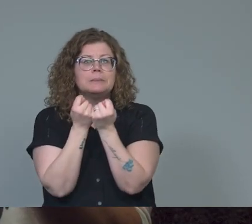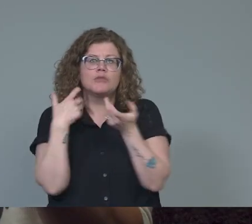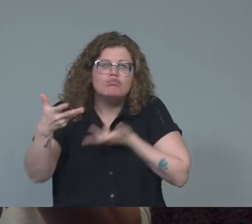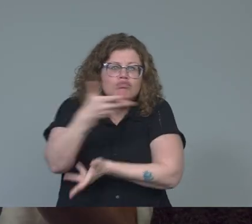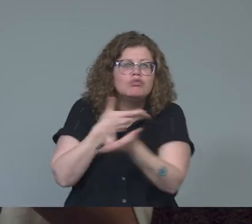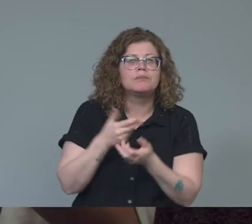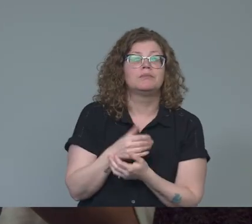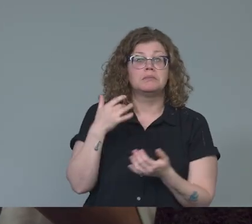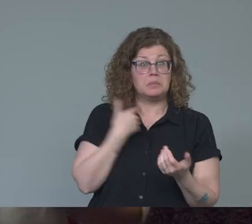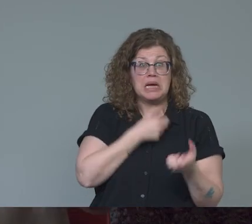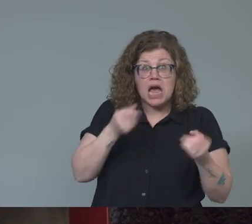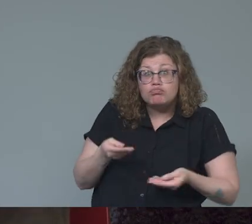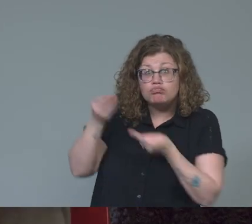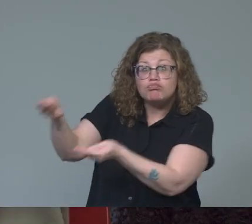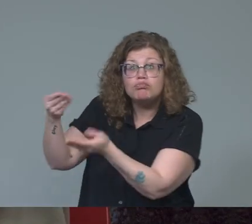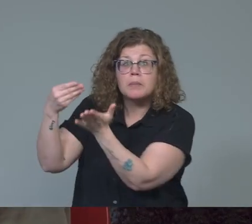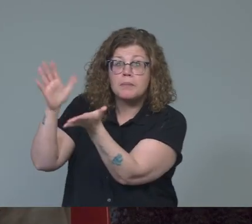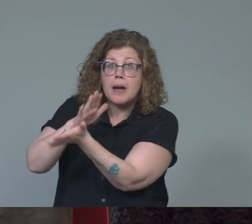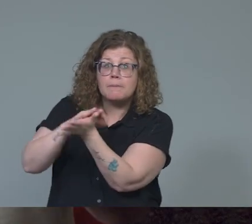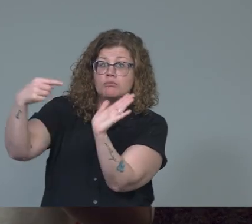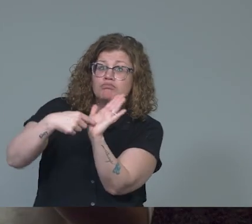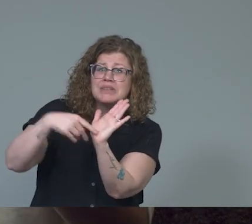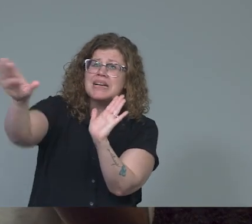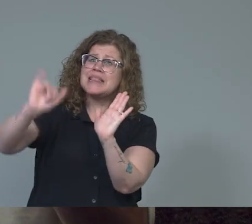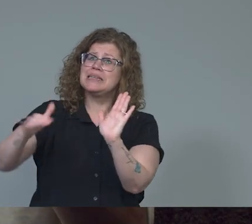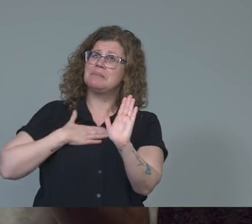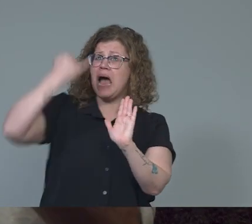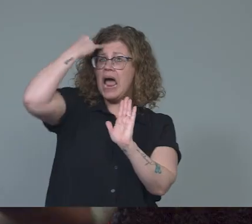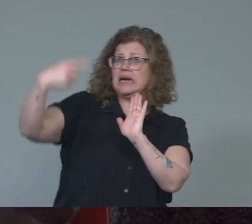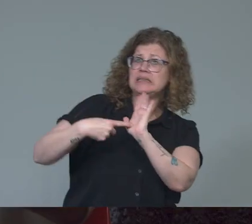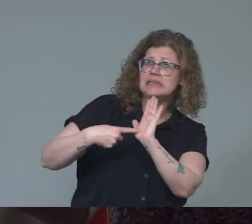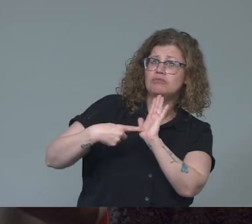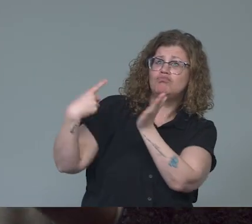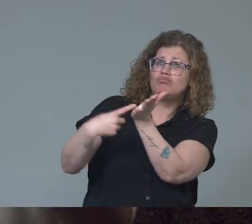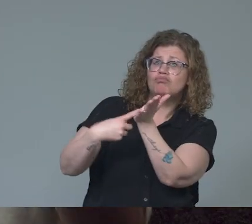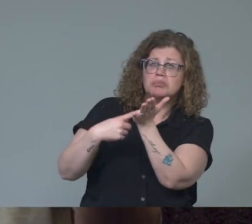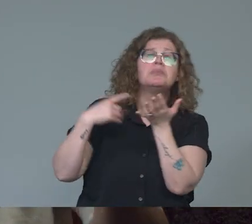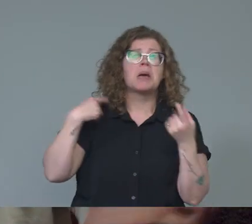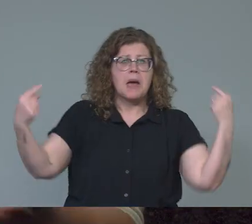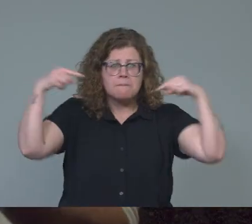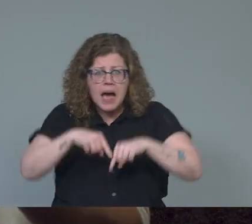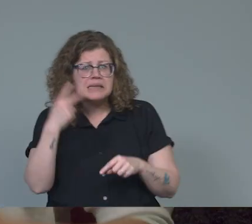if he's facing in the direction and then the back and the front. And so once you have most of the angles, you can then make it 3D.